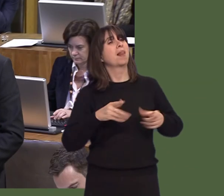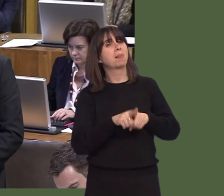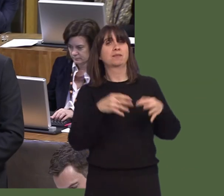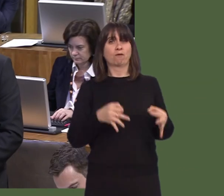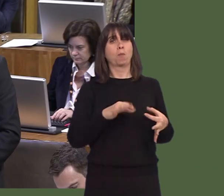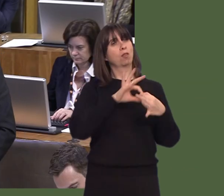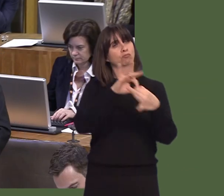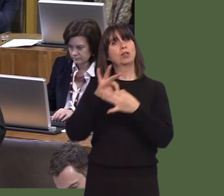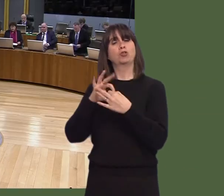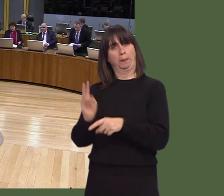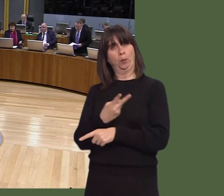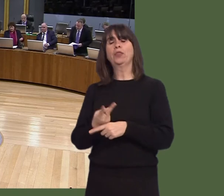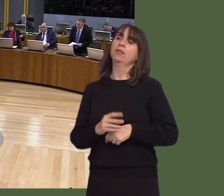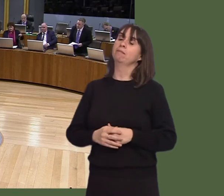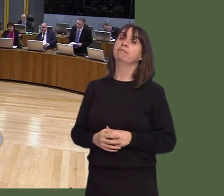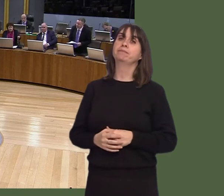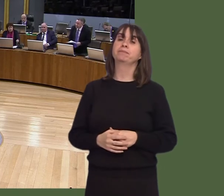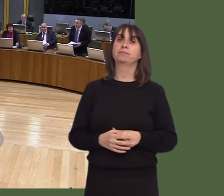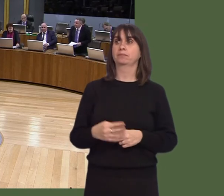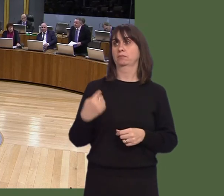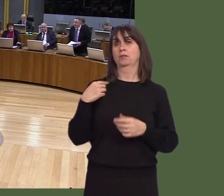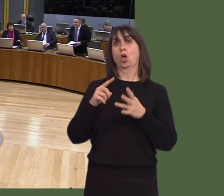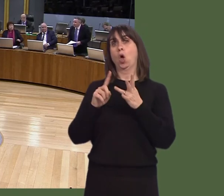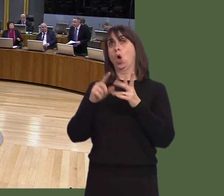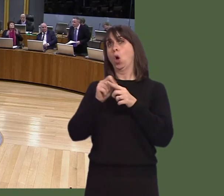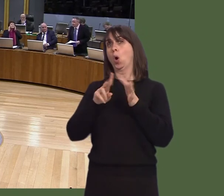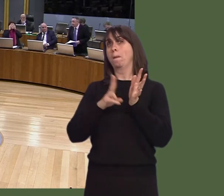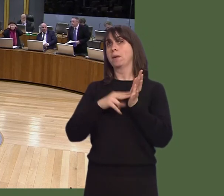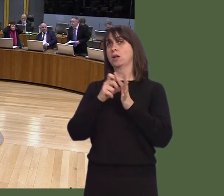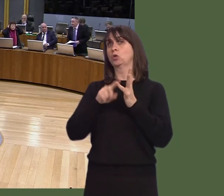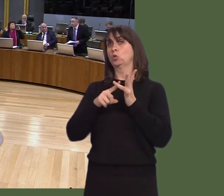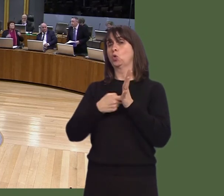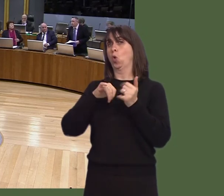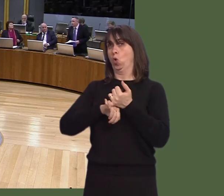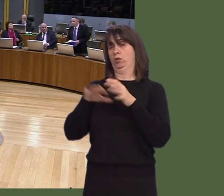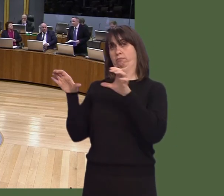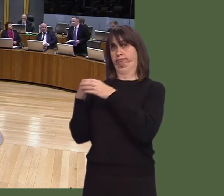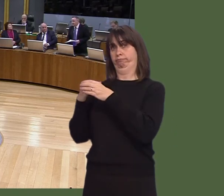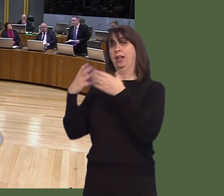county borough, with over £28 million spent in the Islwyn constituency.